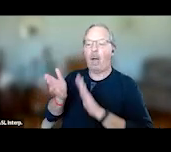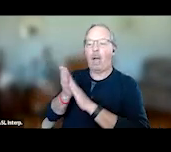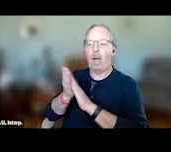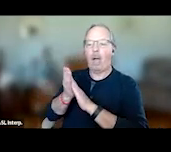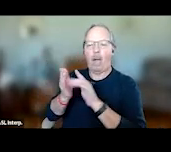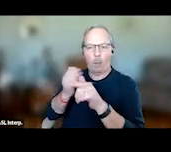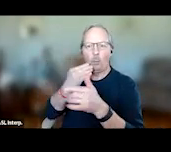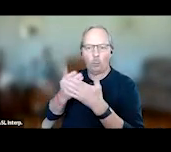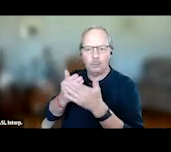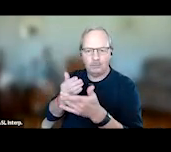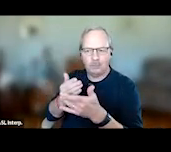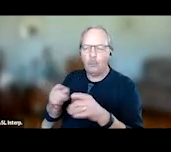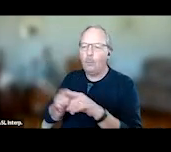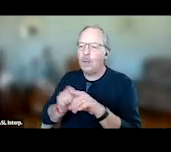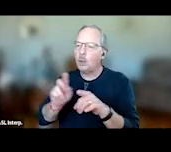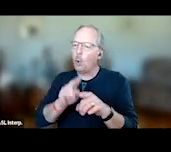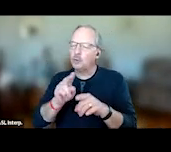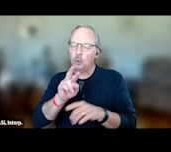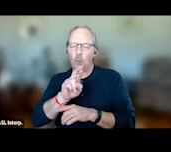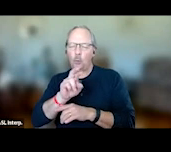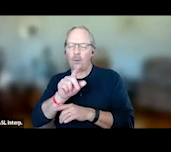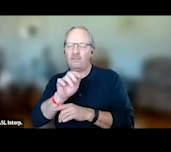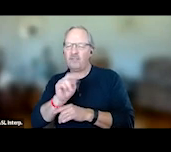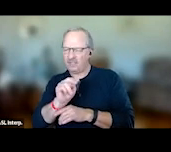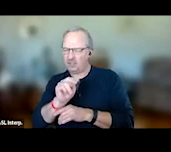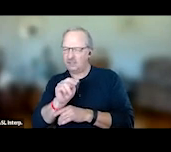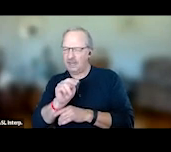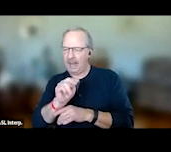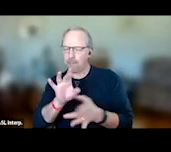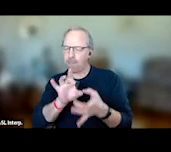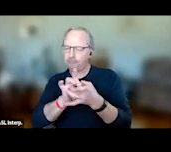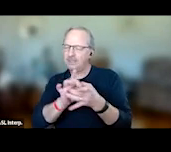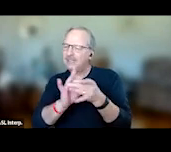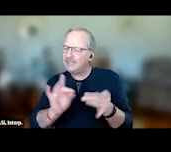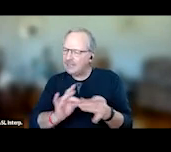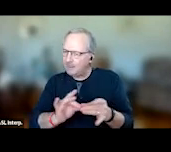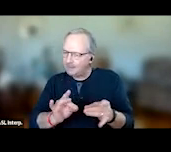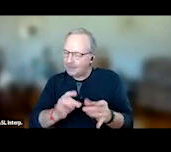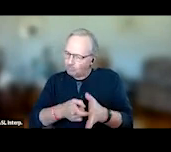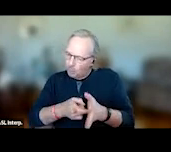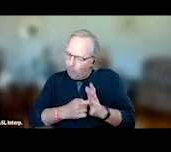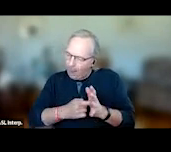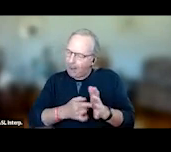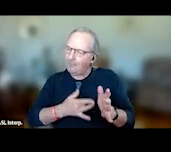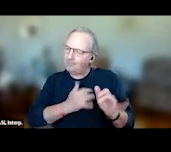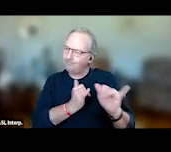You can also use reflections and validating statements because these require empathy and we'll get to those in a few slides.